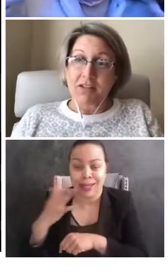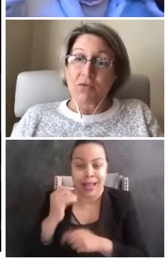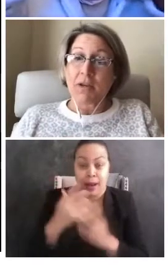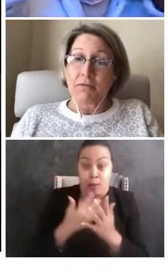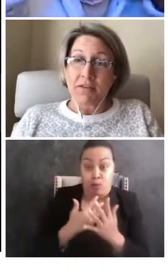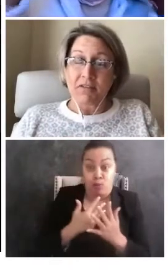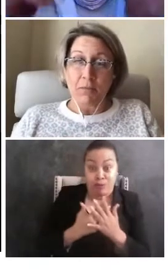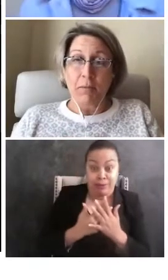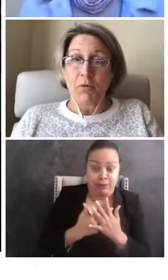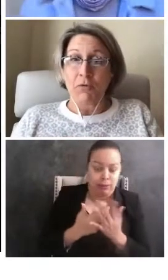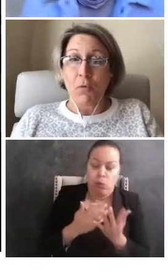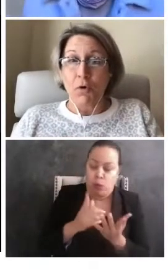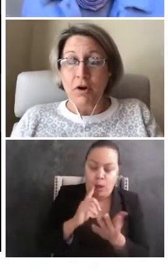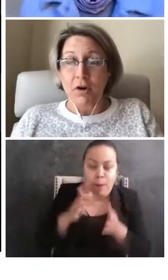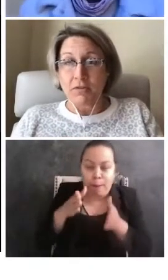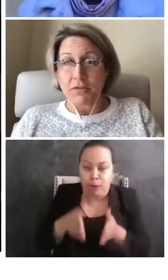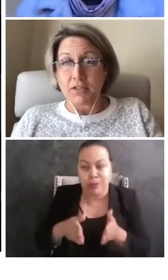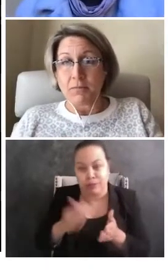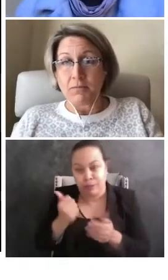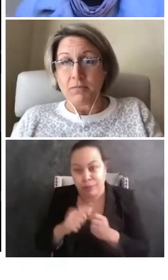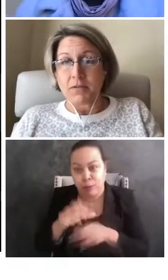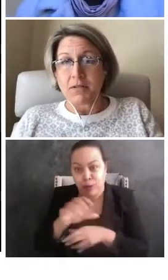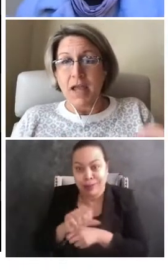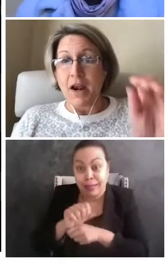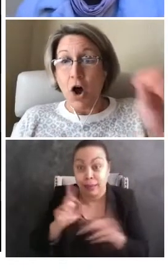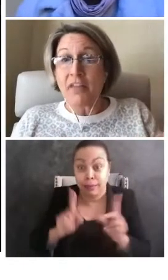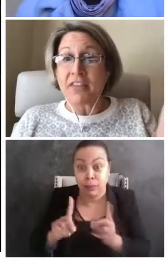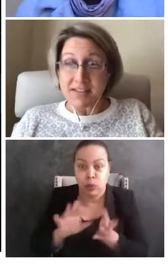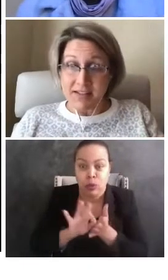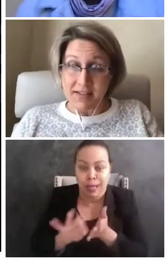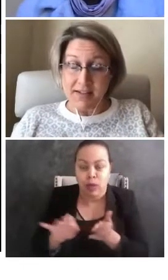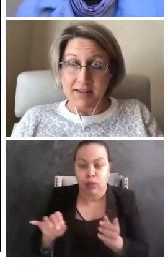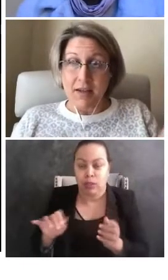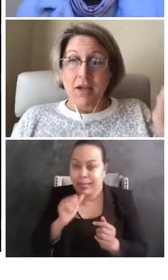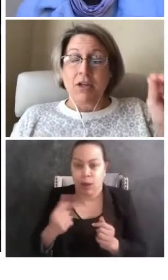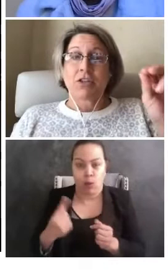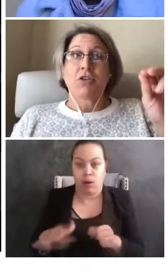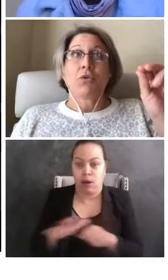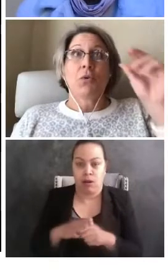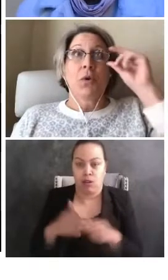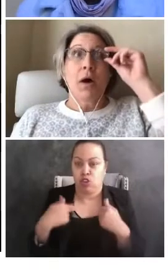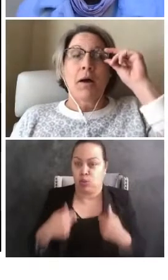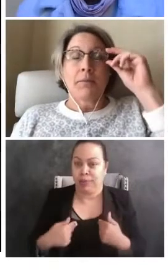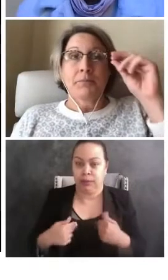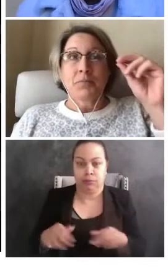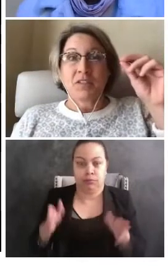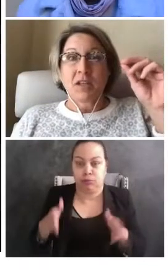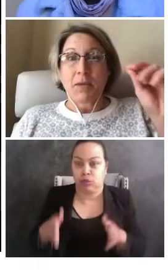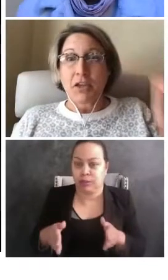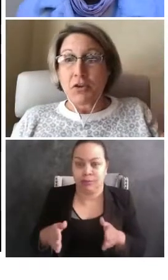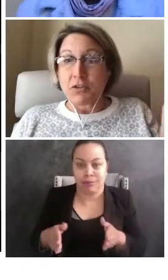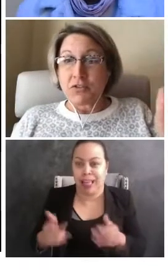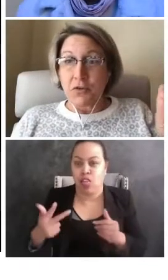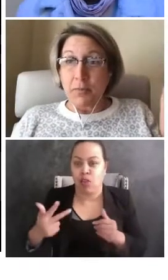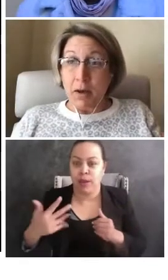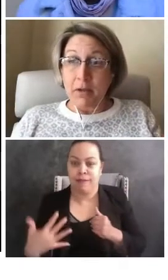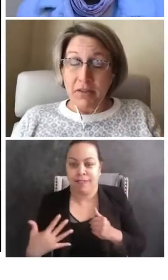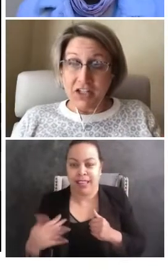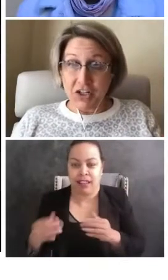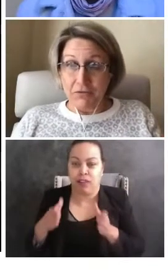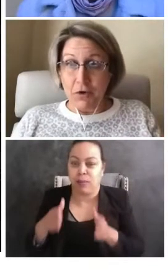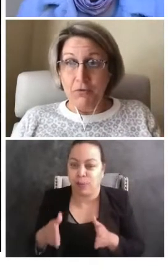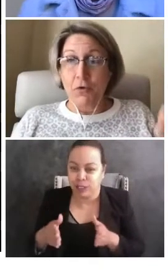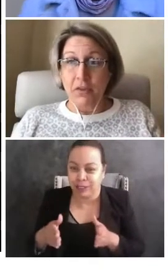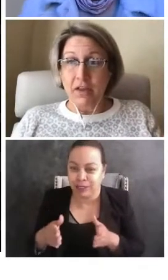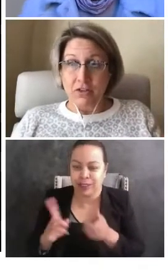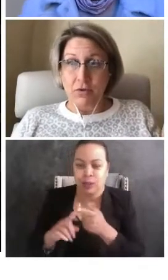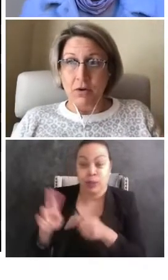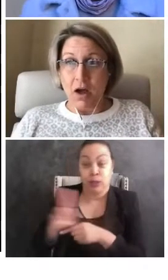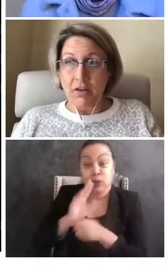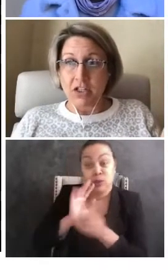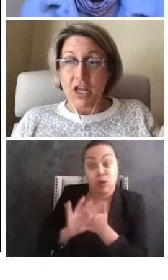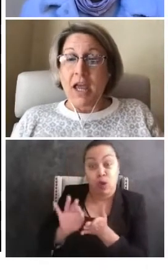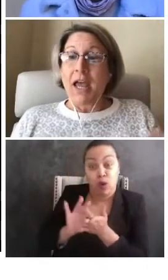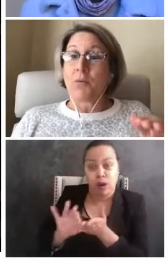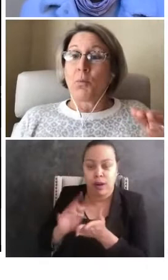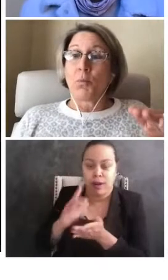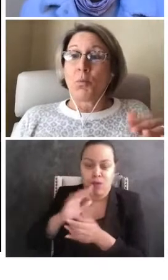3/4 of people on the census to be used as a population vote for the electoral college.